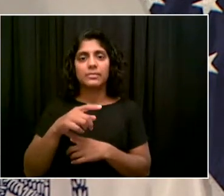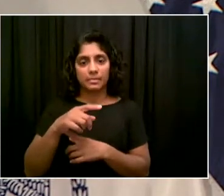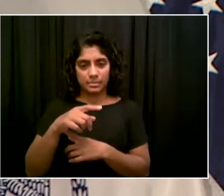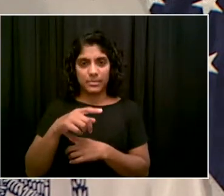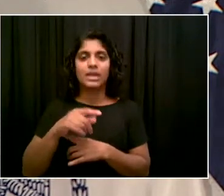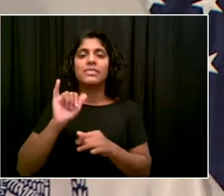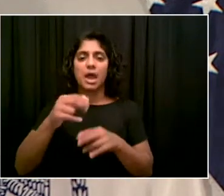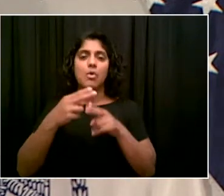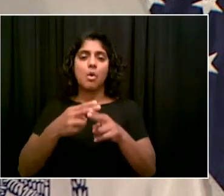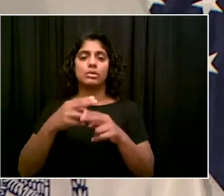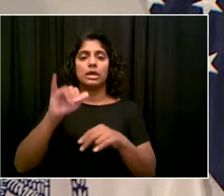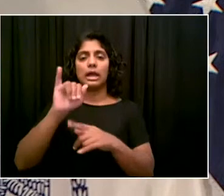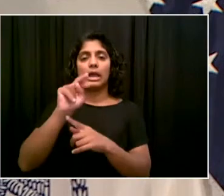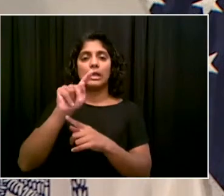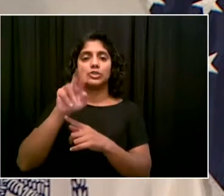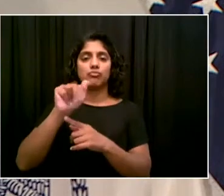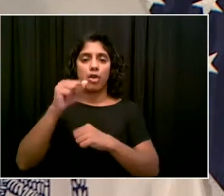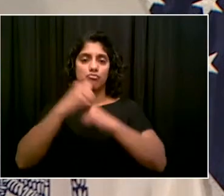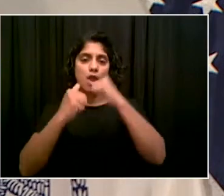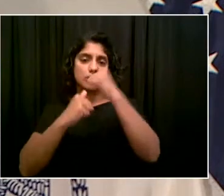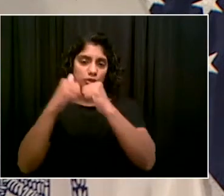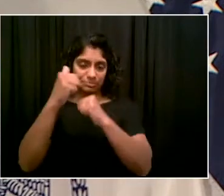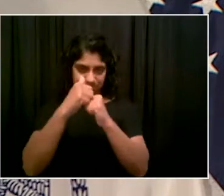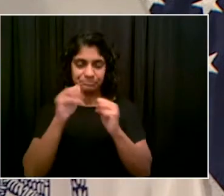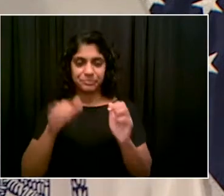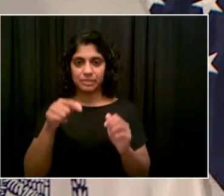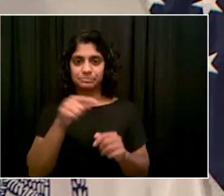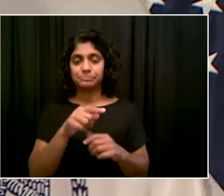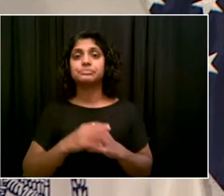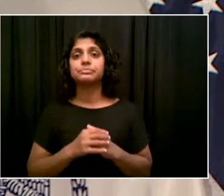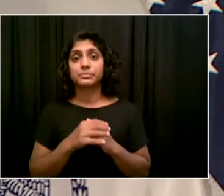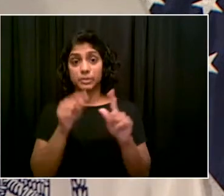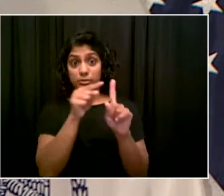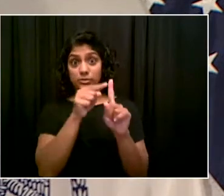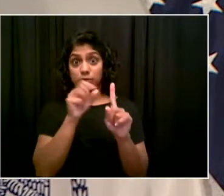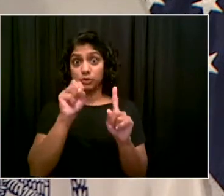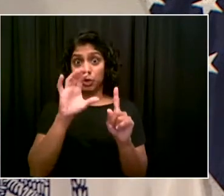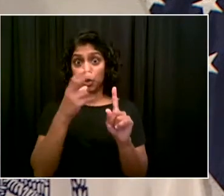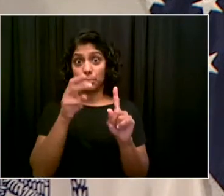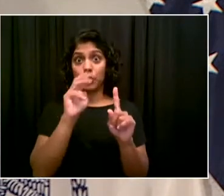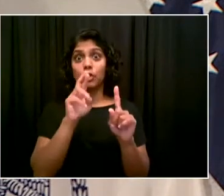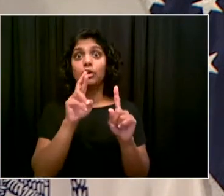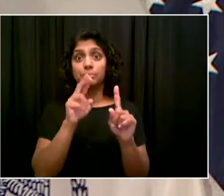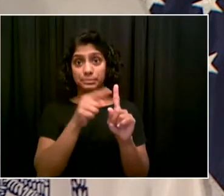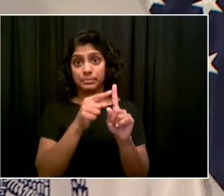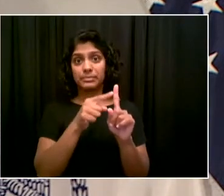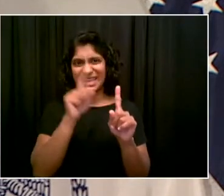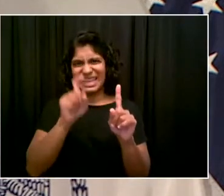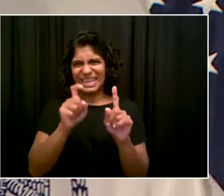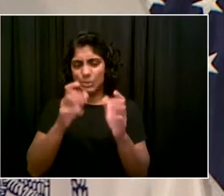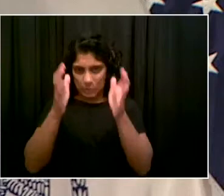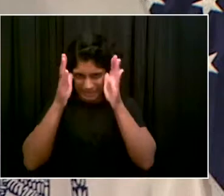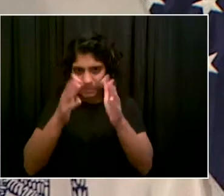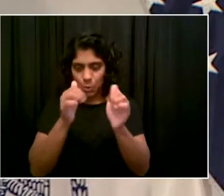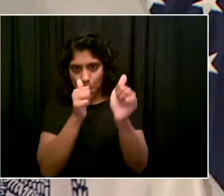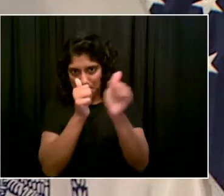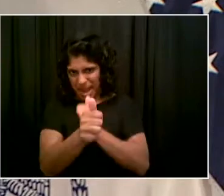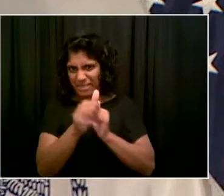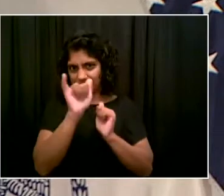BRING BACK THIS CITY. THIS IS TREMENDOUSLY HELPFUL. LET ME TELL YOU,